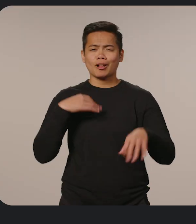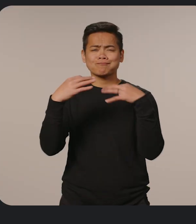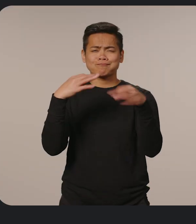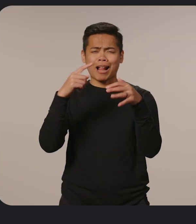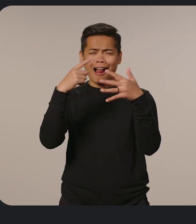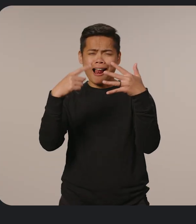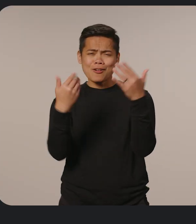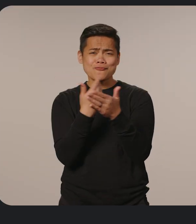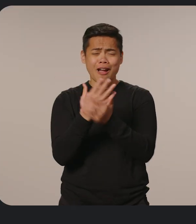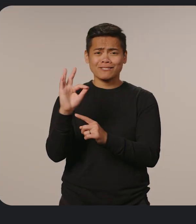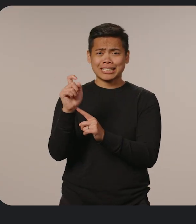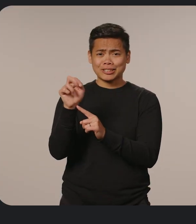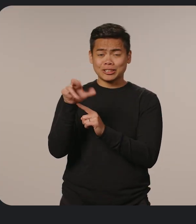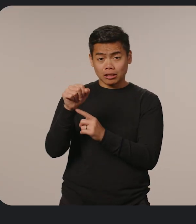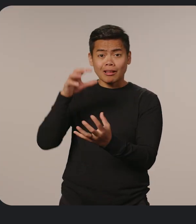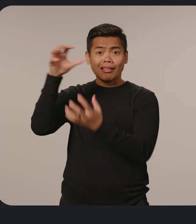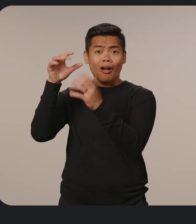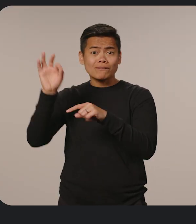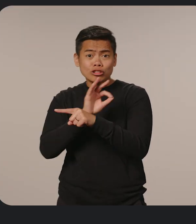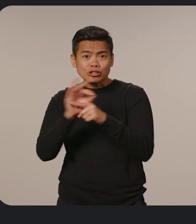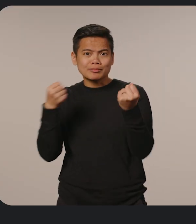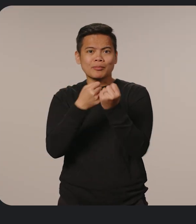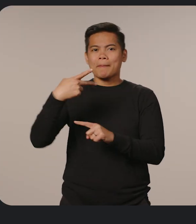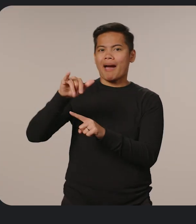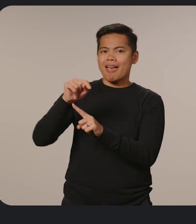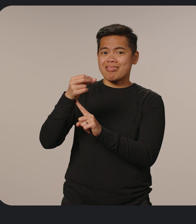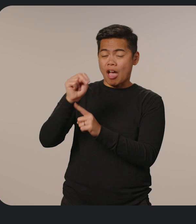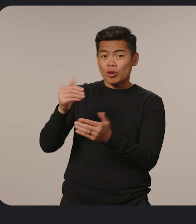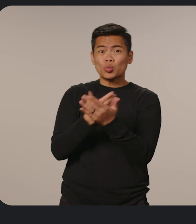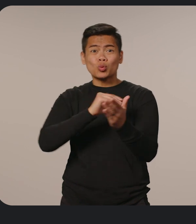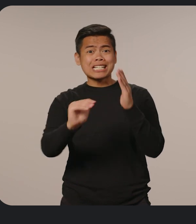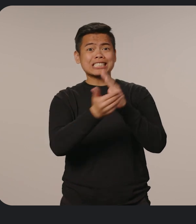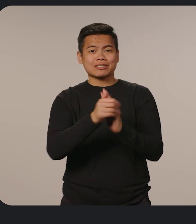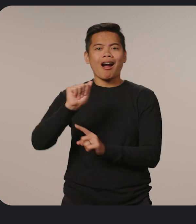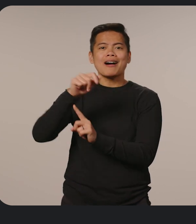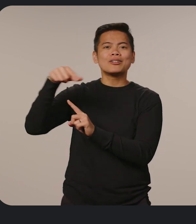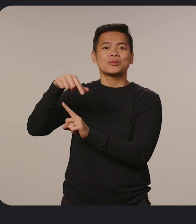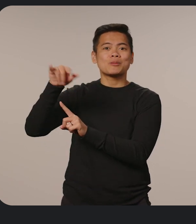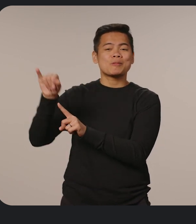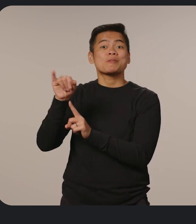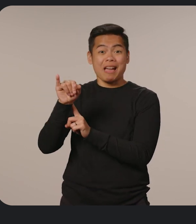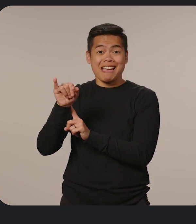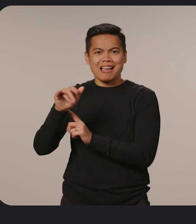covered a lot of new features from cloud functions supporting python to a new